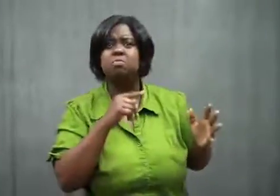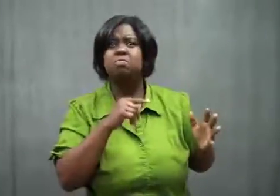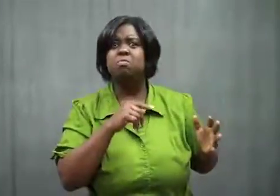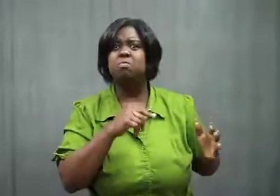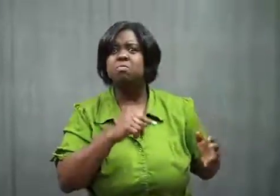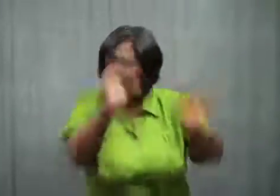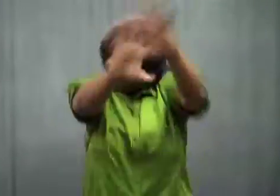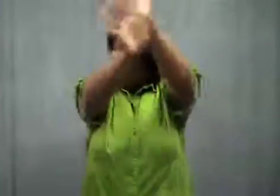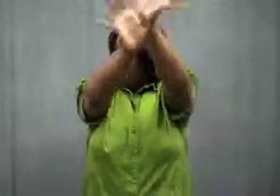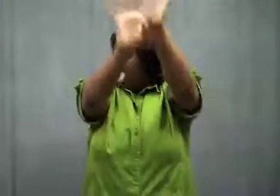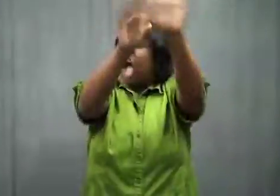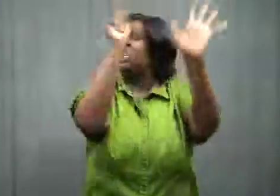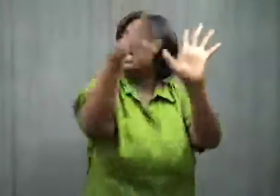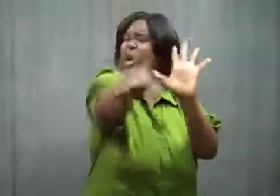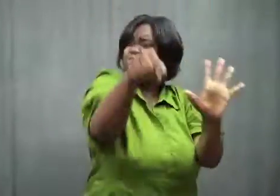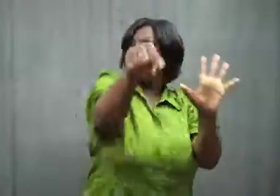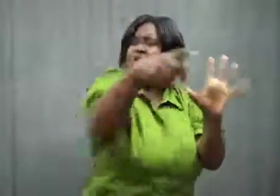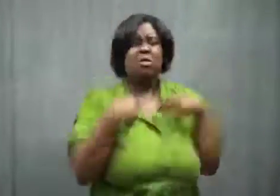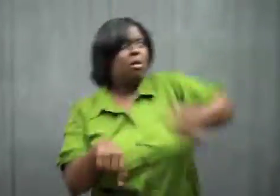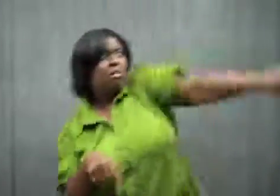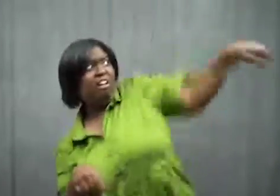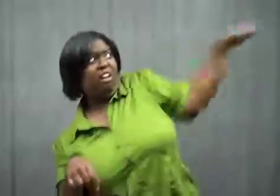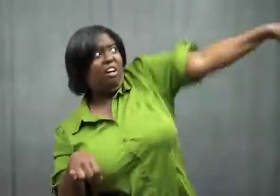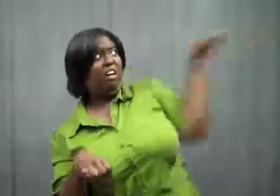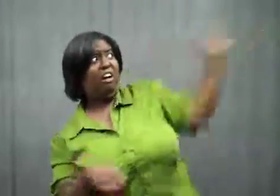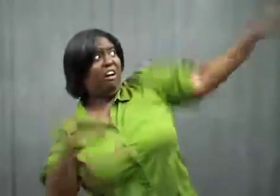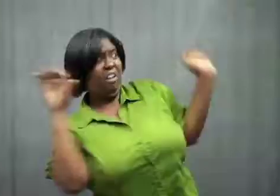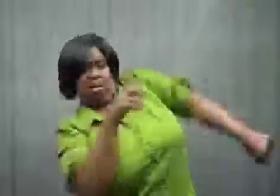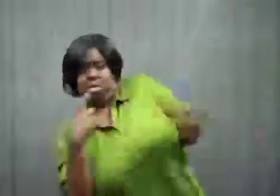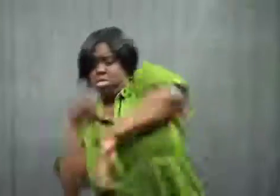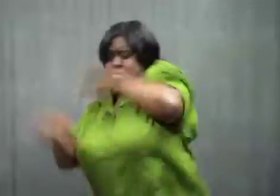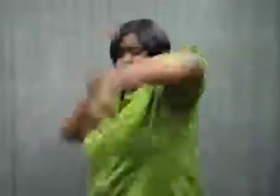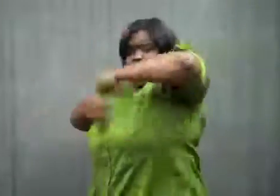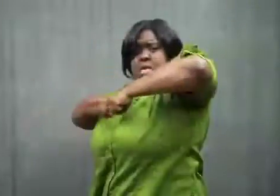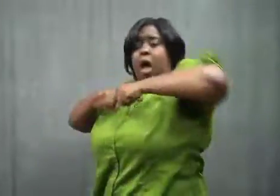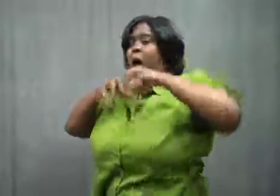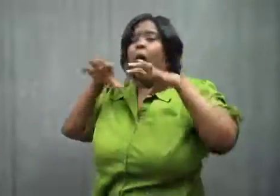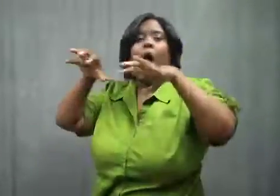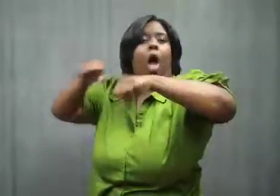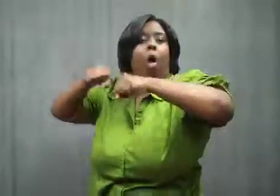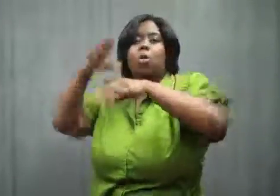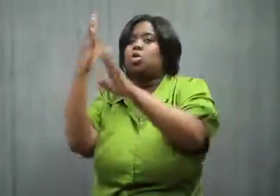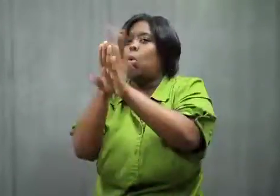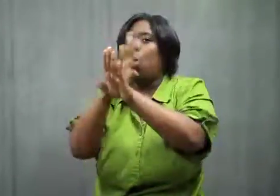He waved his hands at me, and pulled on the door. I pulled it back.